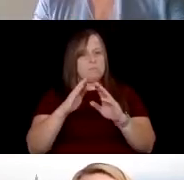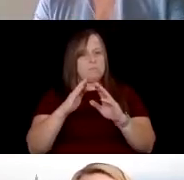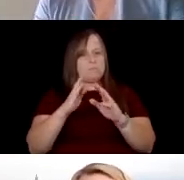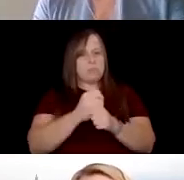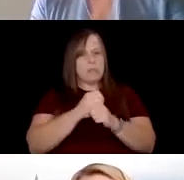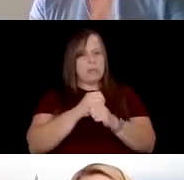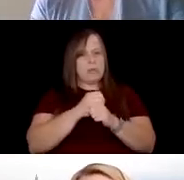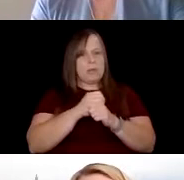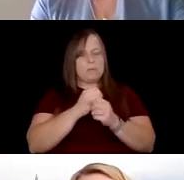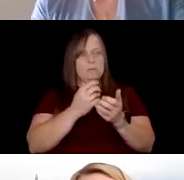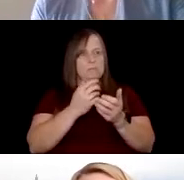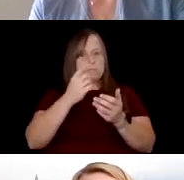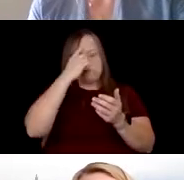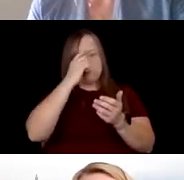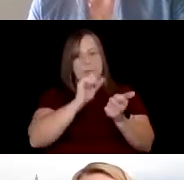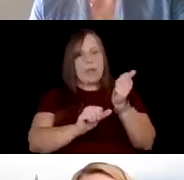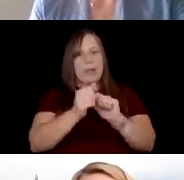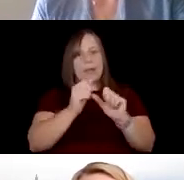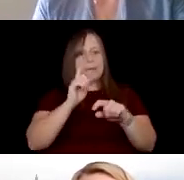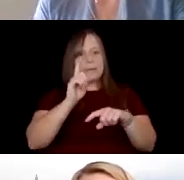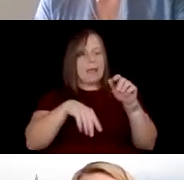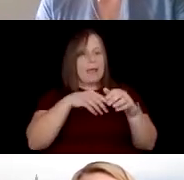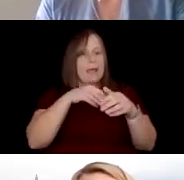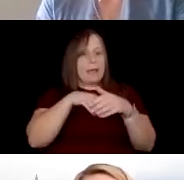being suicidal and don't have access to therapy through the VA, or you're more likely